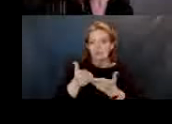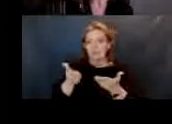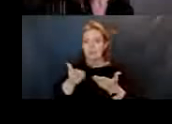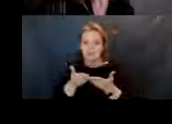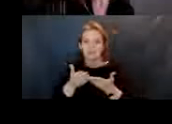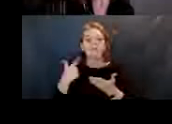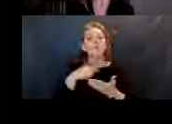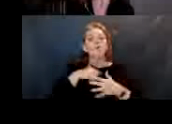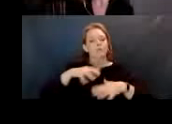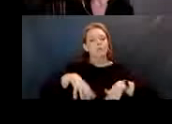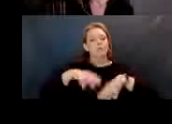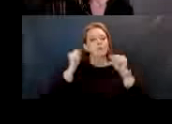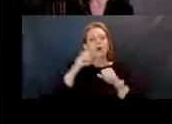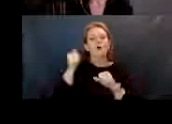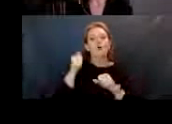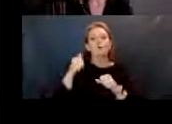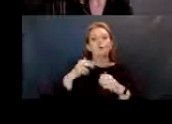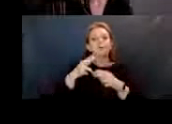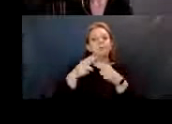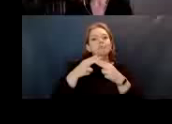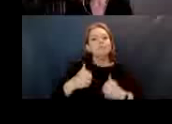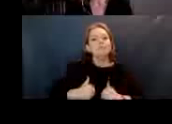program supporting other artists' lives and creative works.